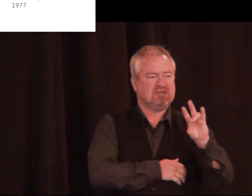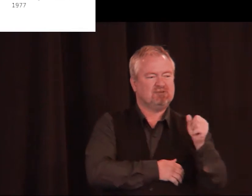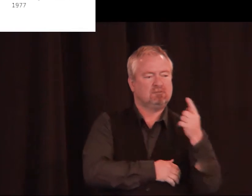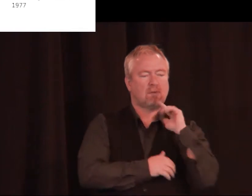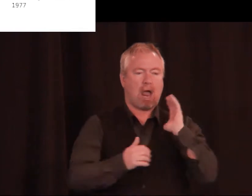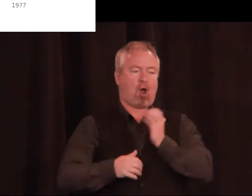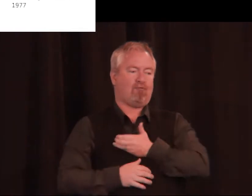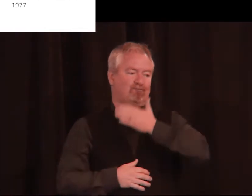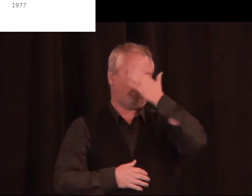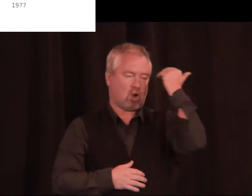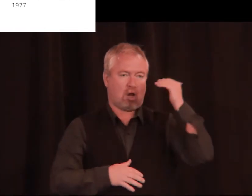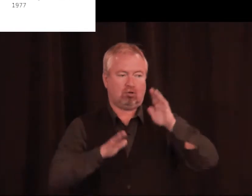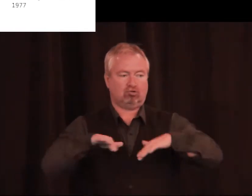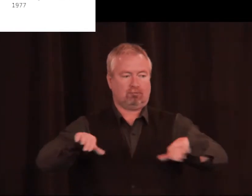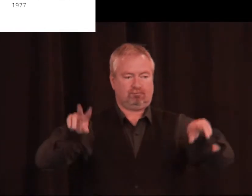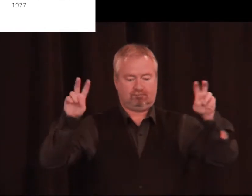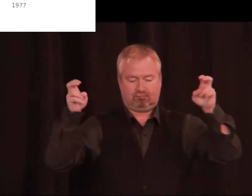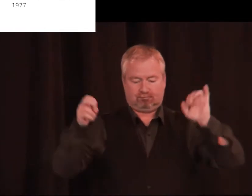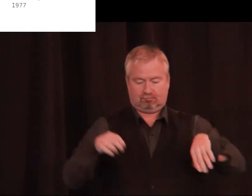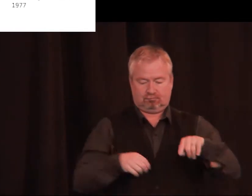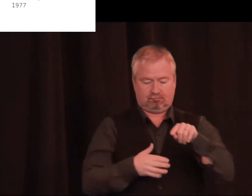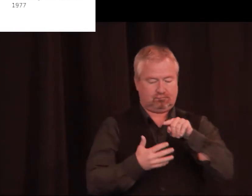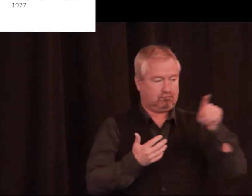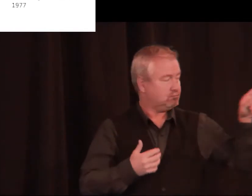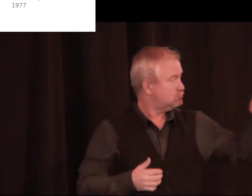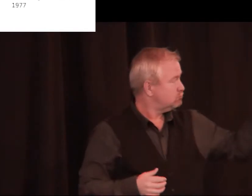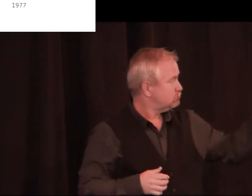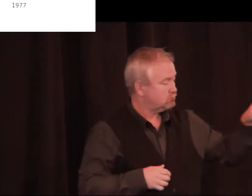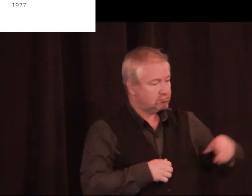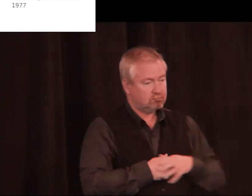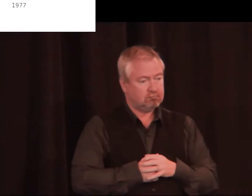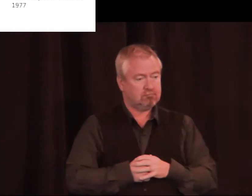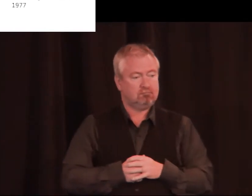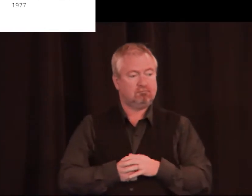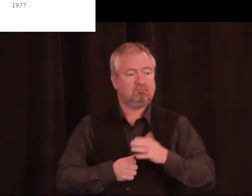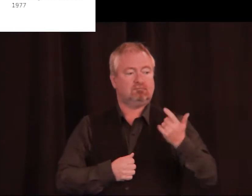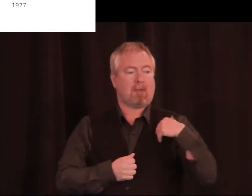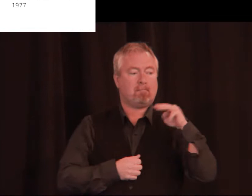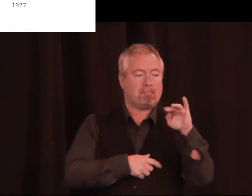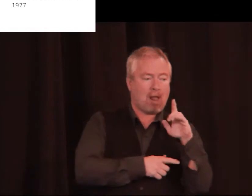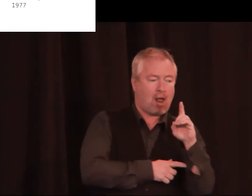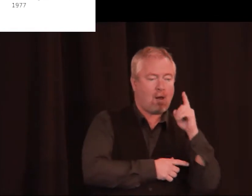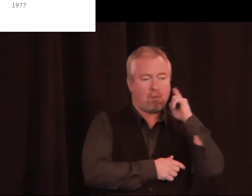and this book was about children with mild and moderate hearing loss, and in the book she talks about how we just